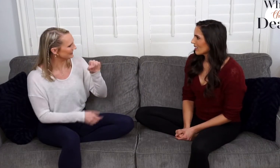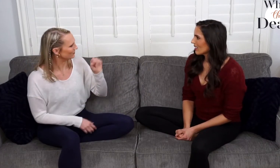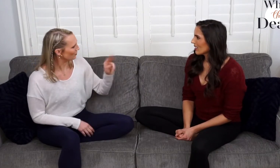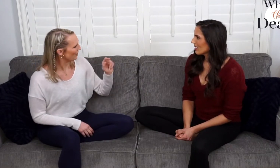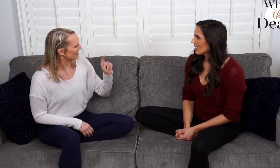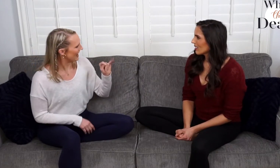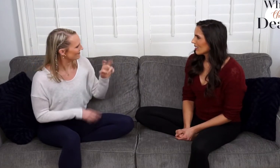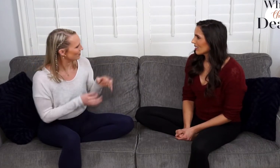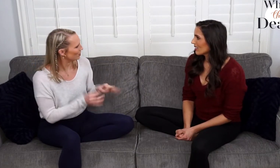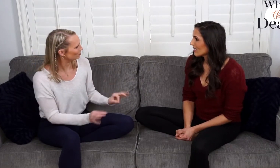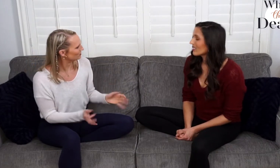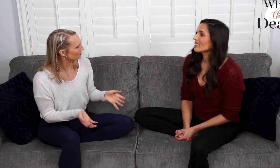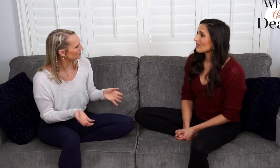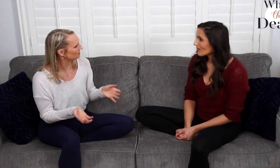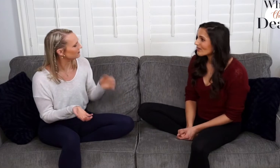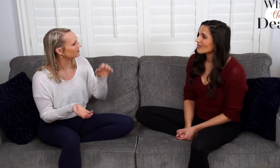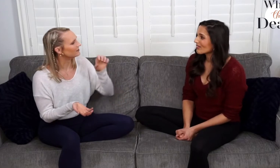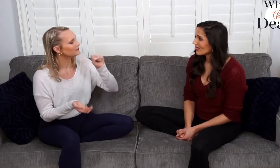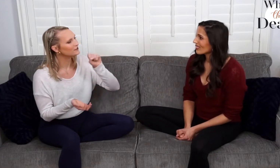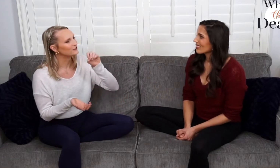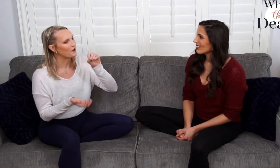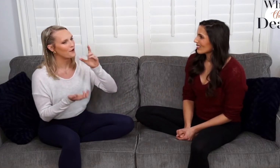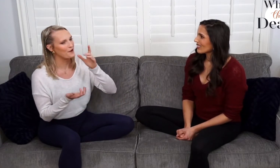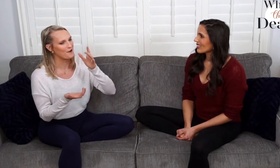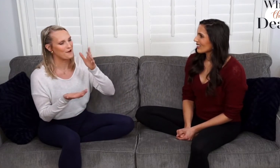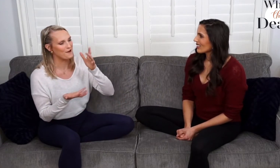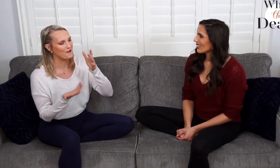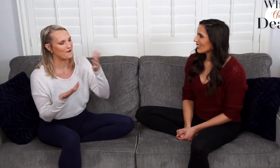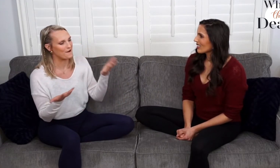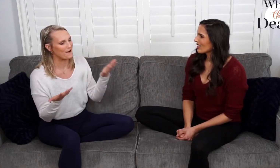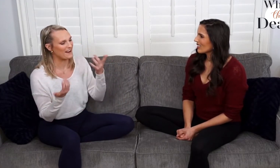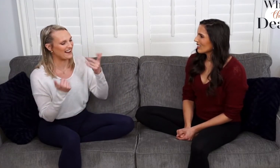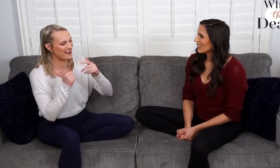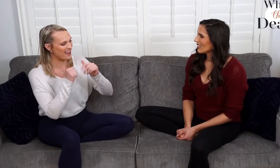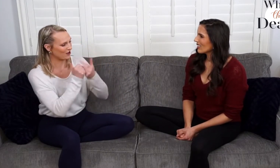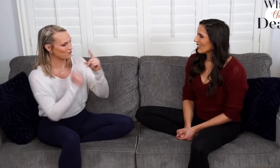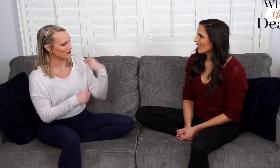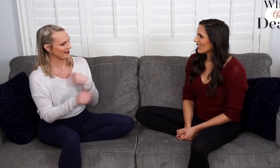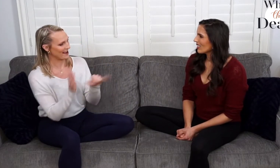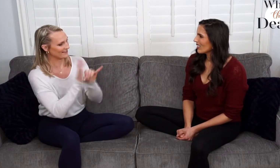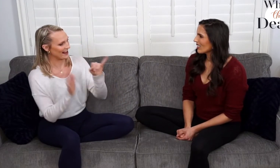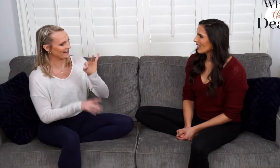it is your native language, so. How do we identify